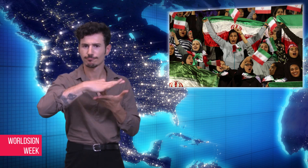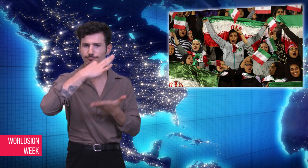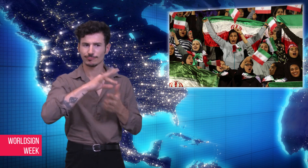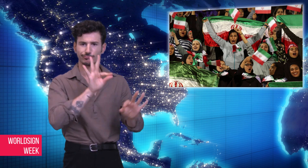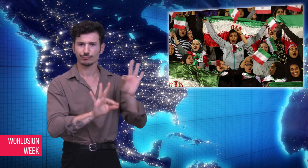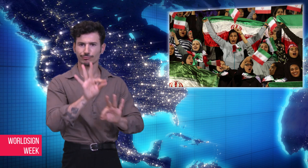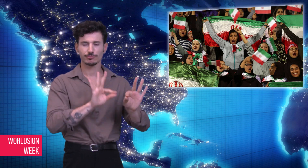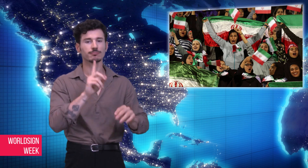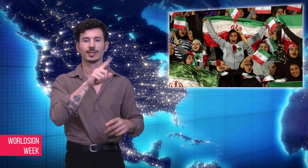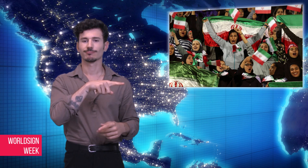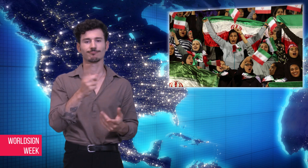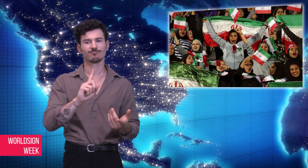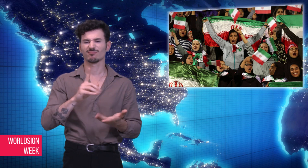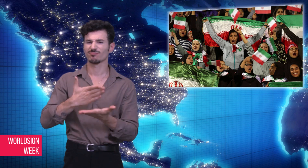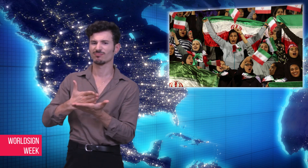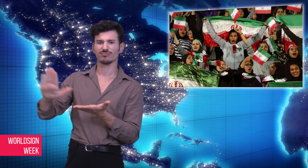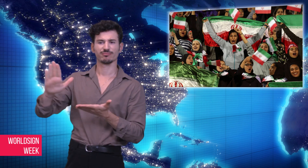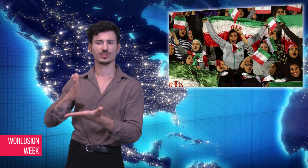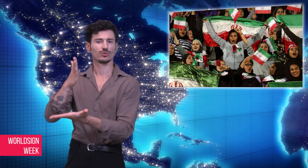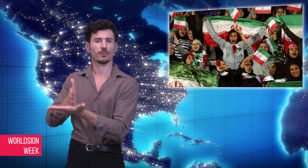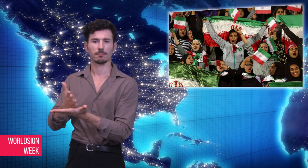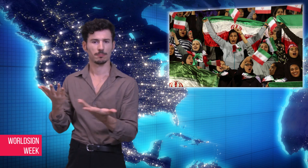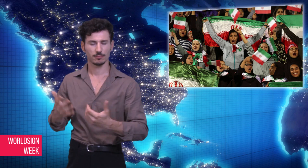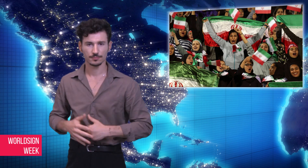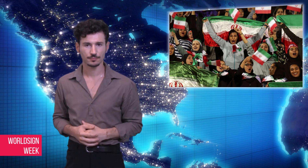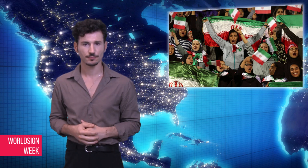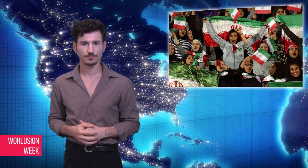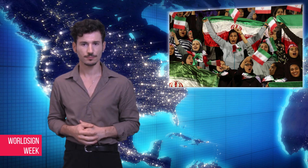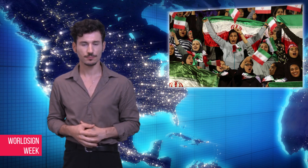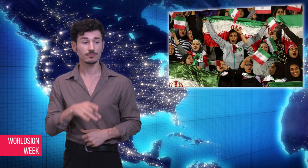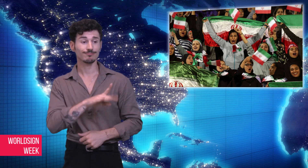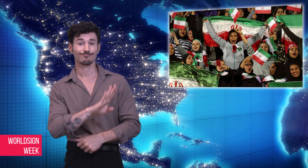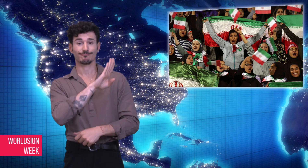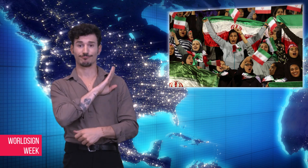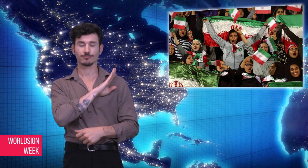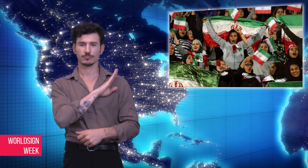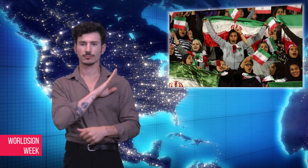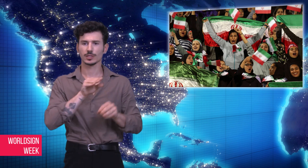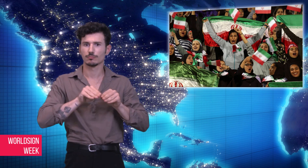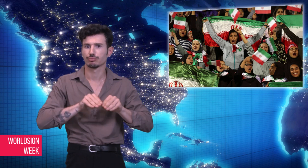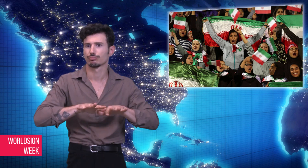disorder and that she had stopped taking medication.